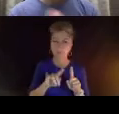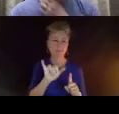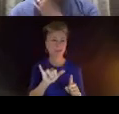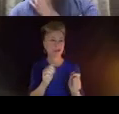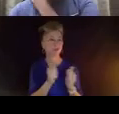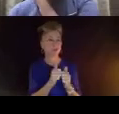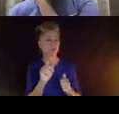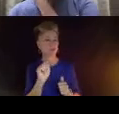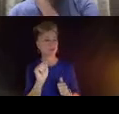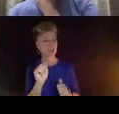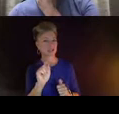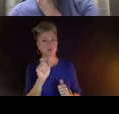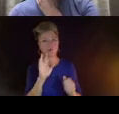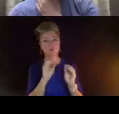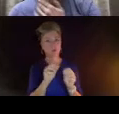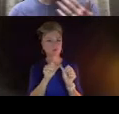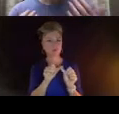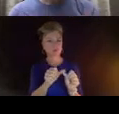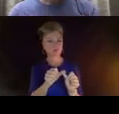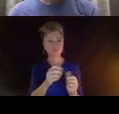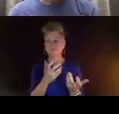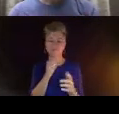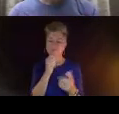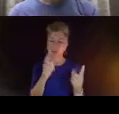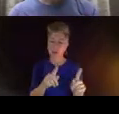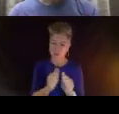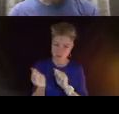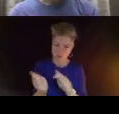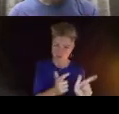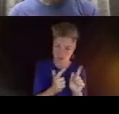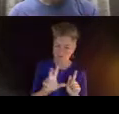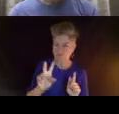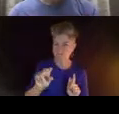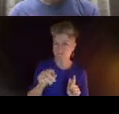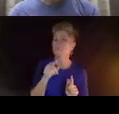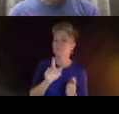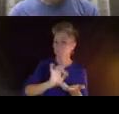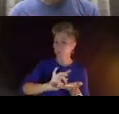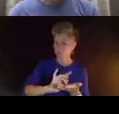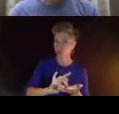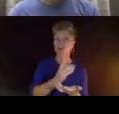So it doesn't happen with everyone, again, these are medications that are safe and affirming and really important